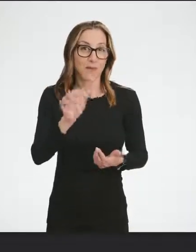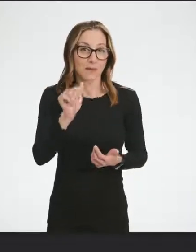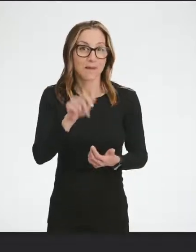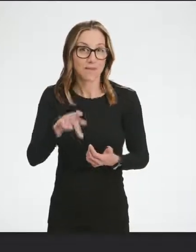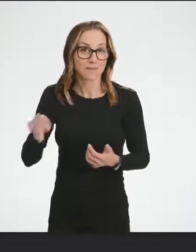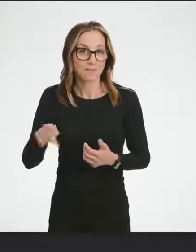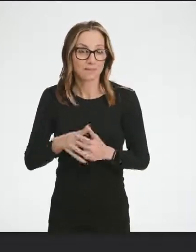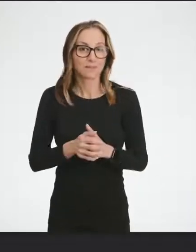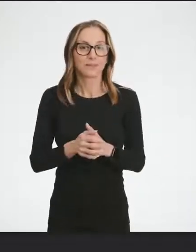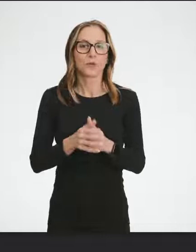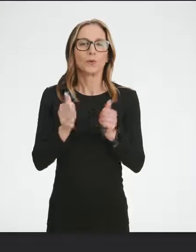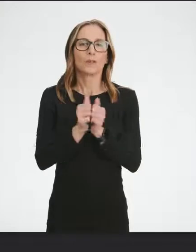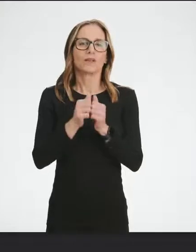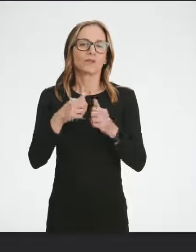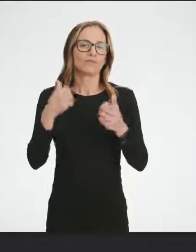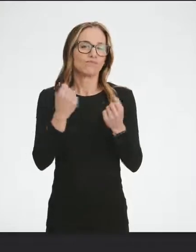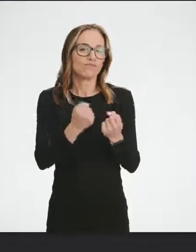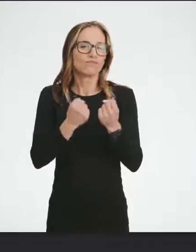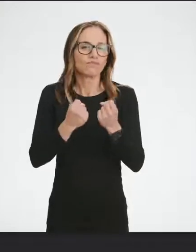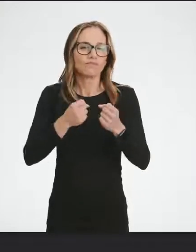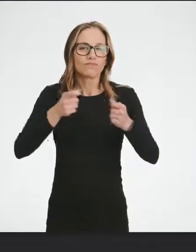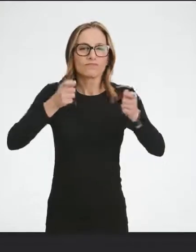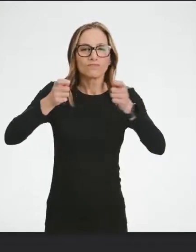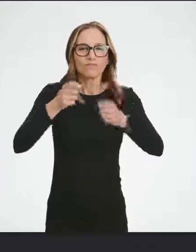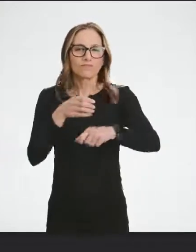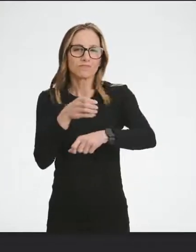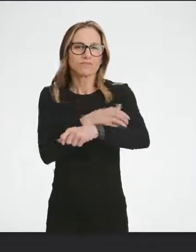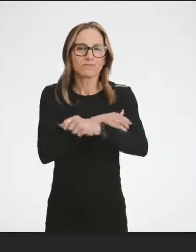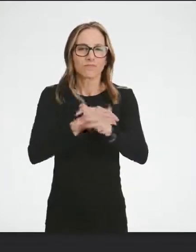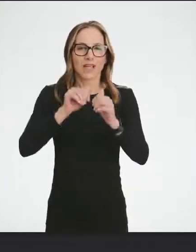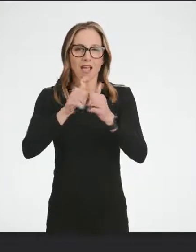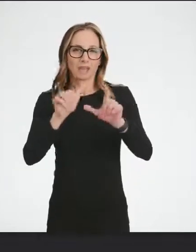With robust programmatic control over the presentation of your app's views, you can